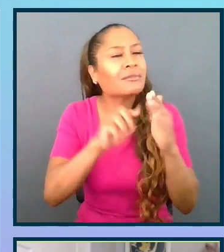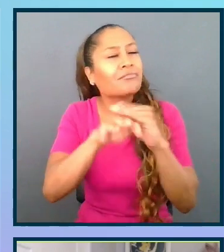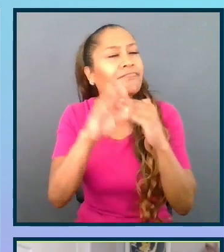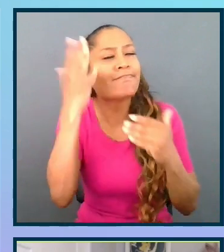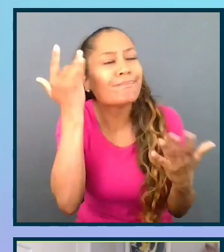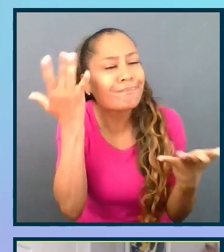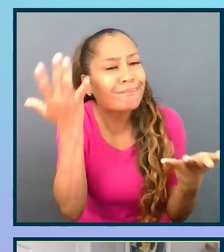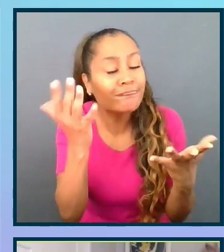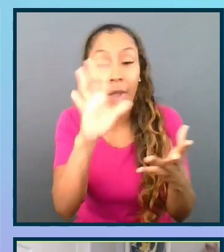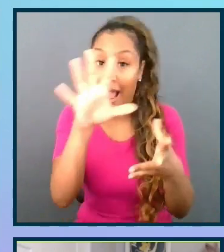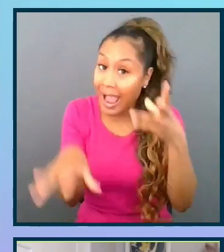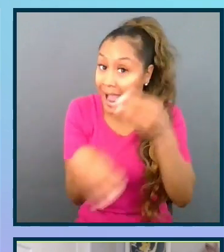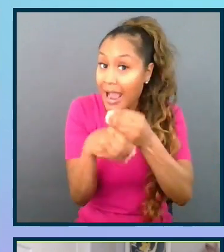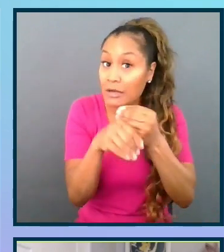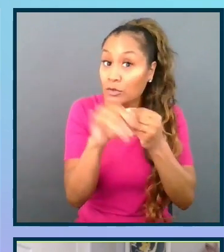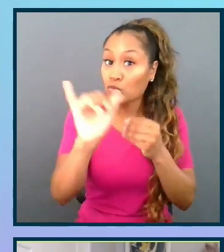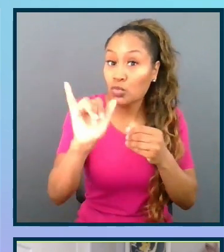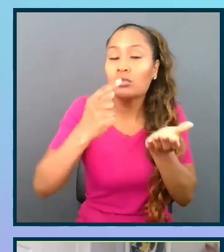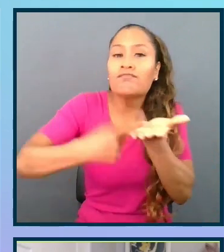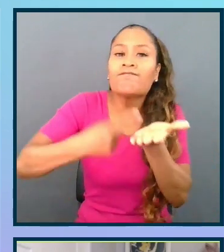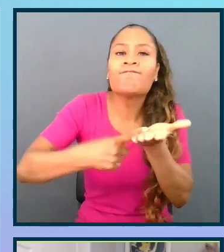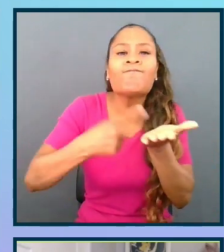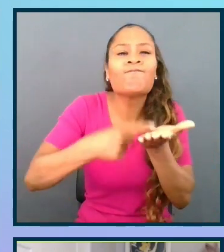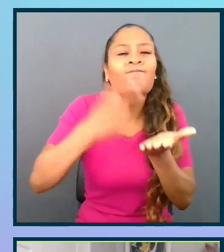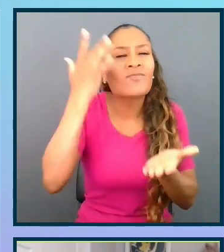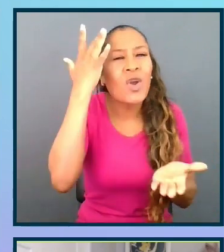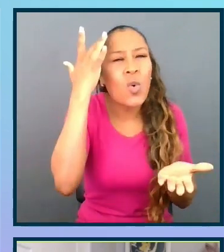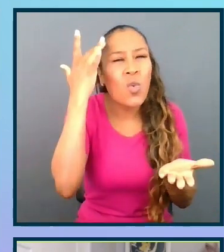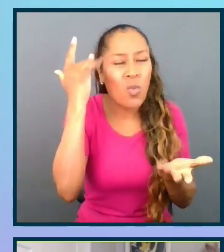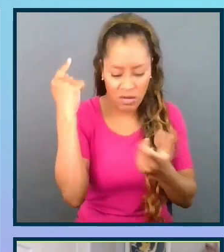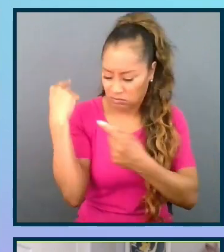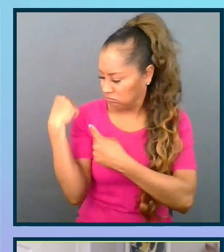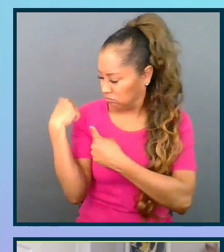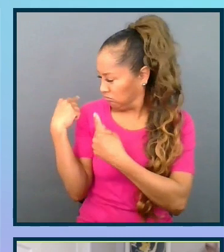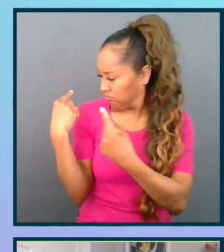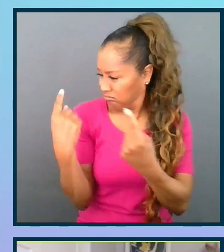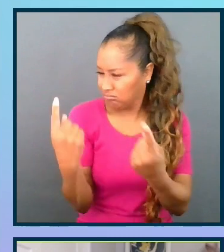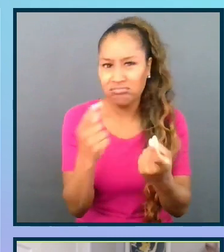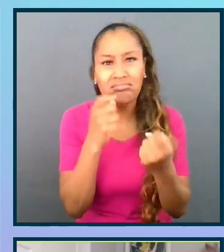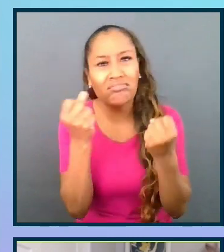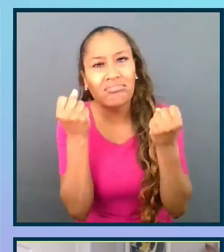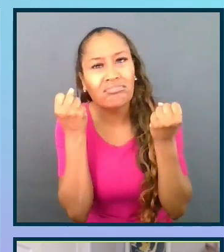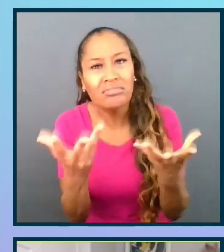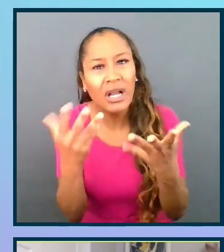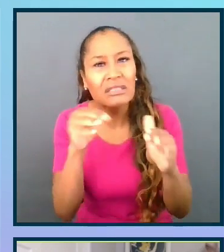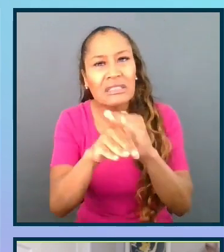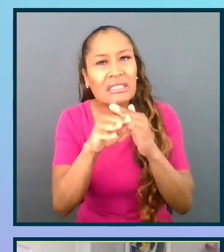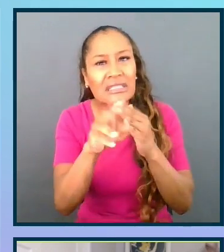But also we're gonna discuss why we haven't had many accessibility designers up until recently,